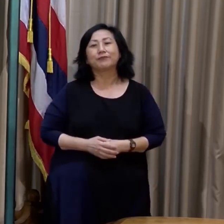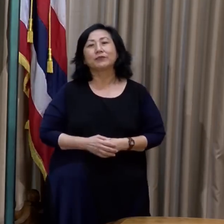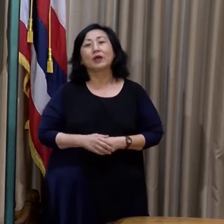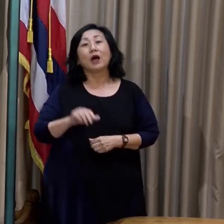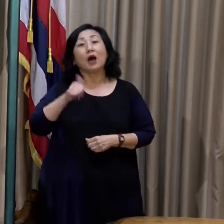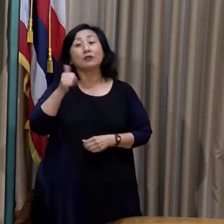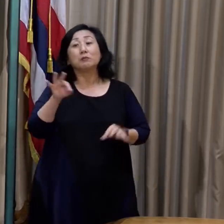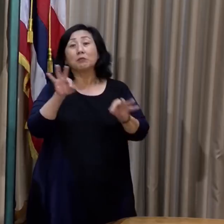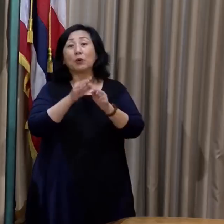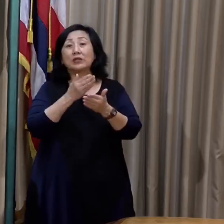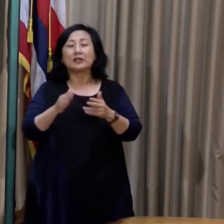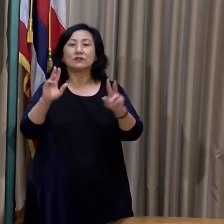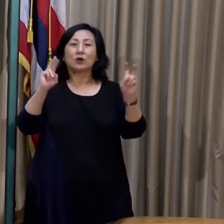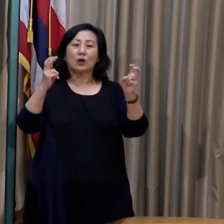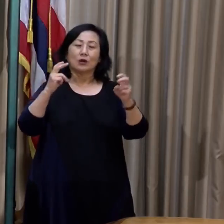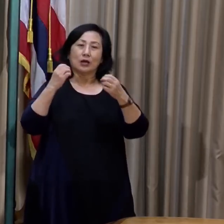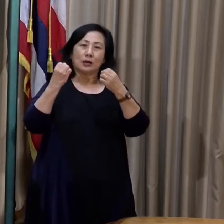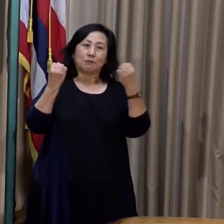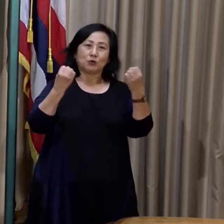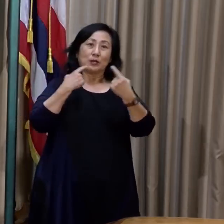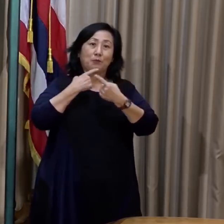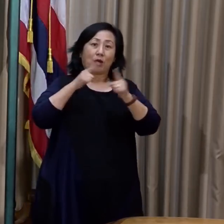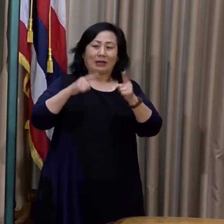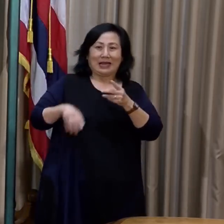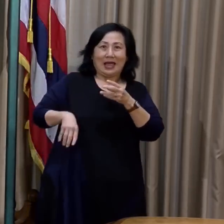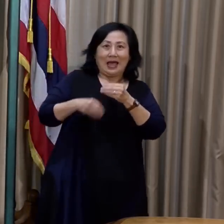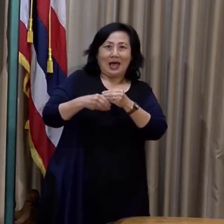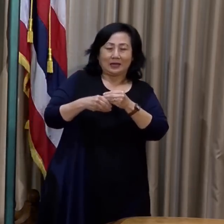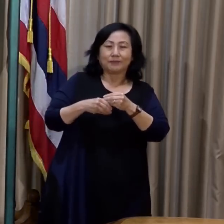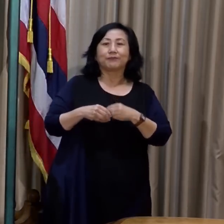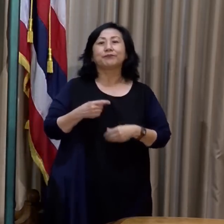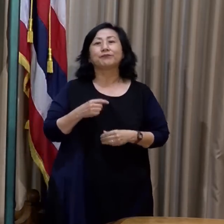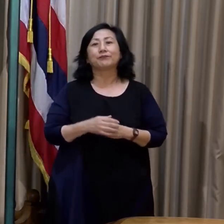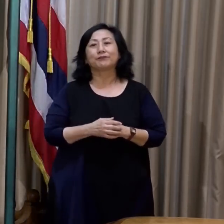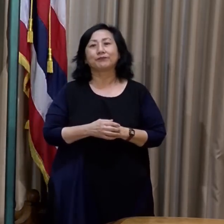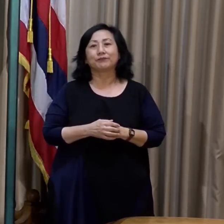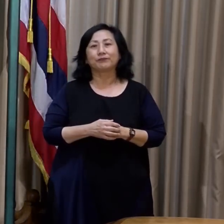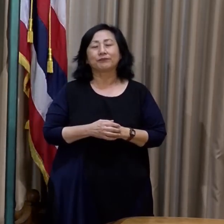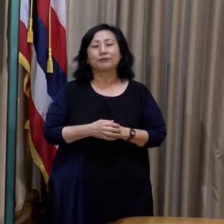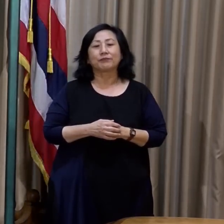SAFE. JUST A COUPLE OF OTHER KEY POINTS IN THE SUPPLEMENTAL